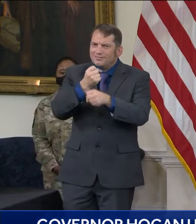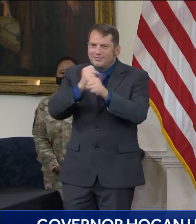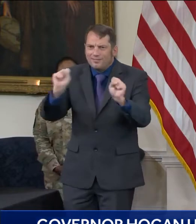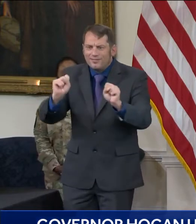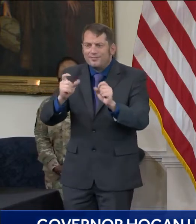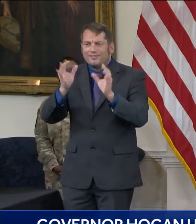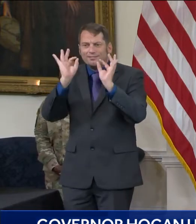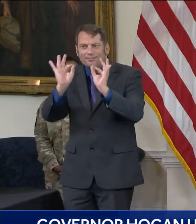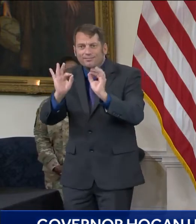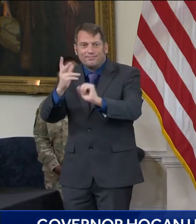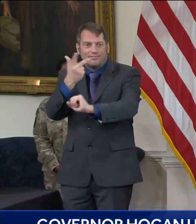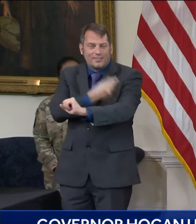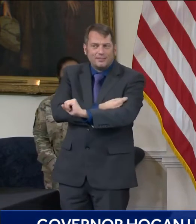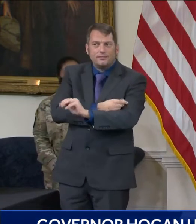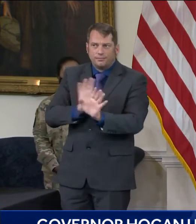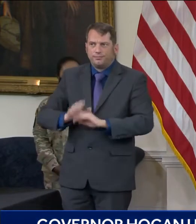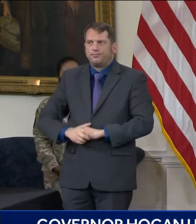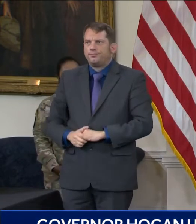SAFE AND THEY GET THERE VACCINES.